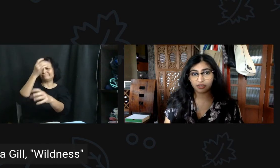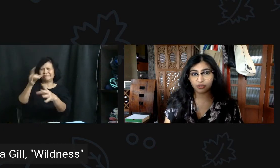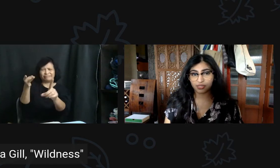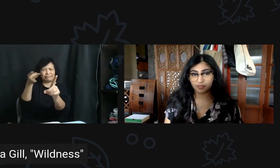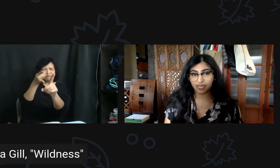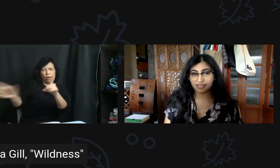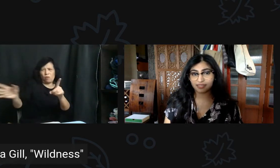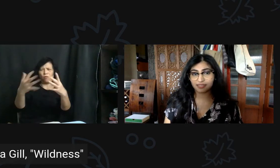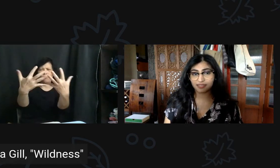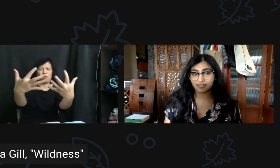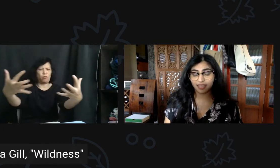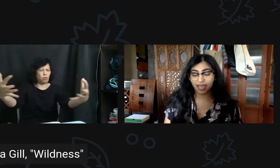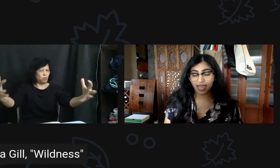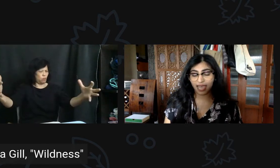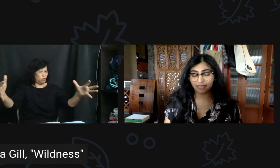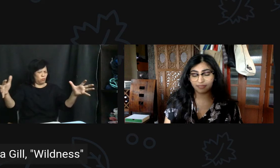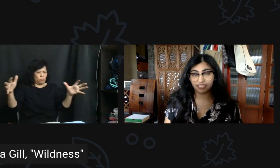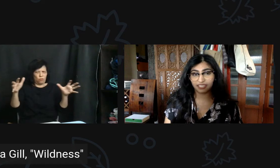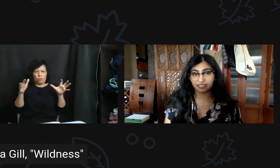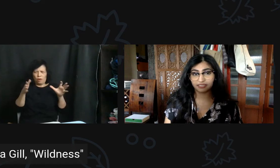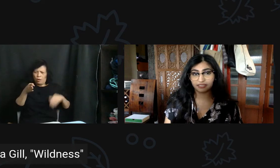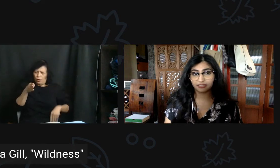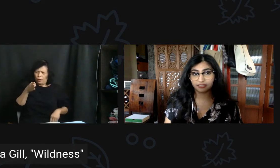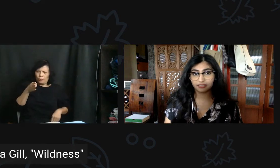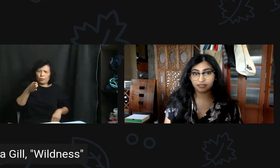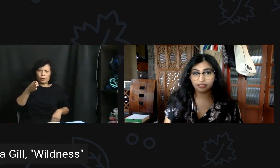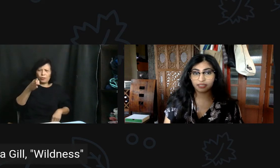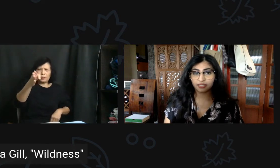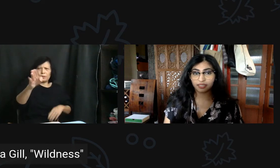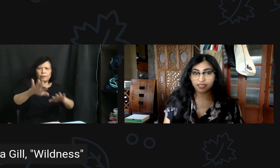through space and meaning